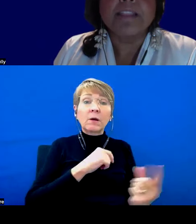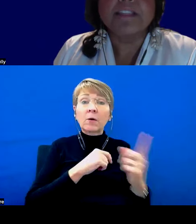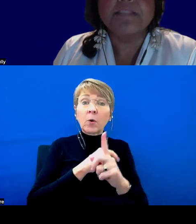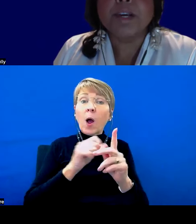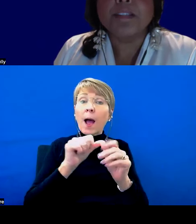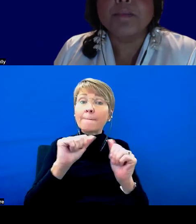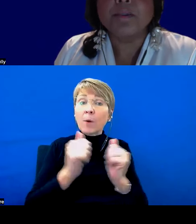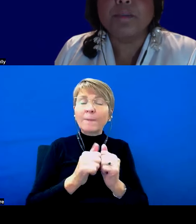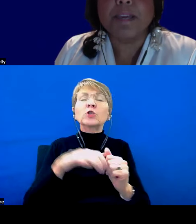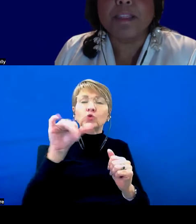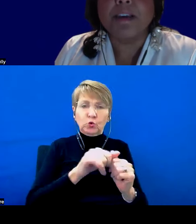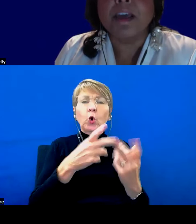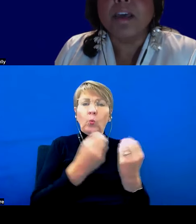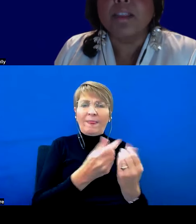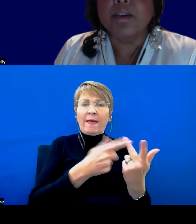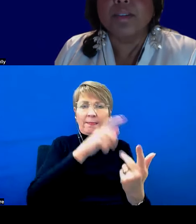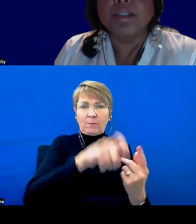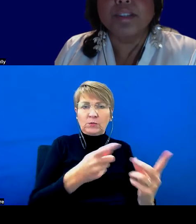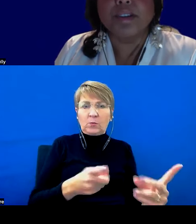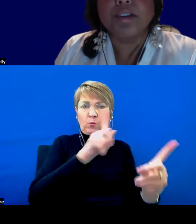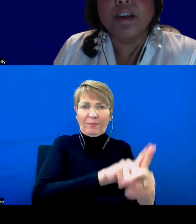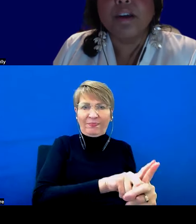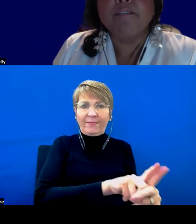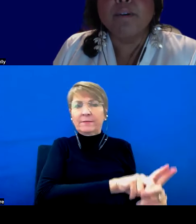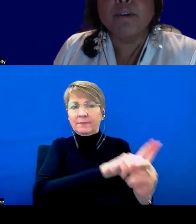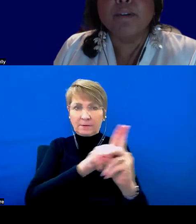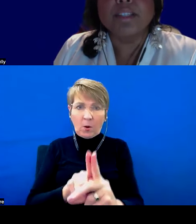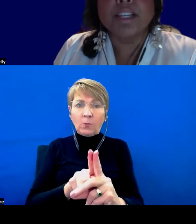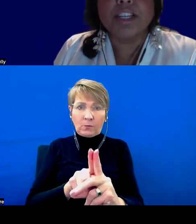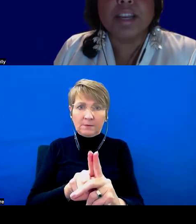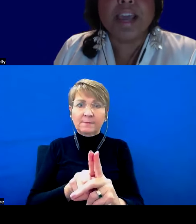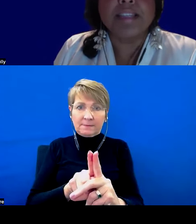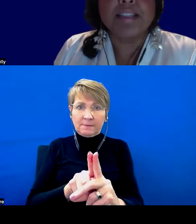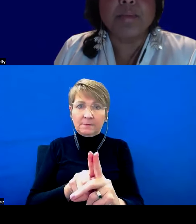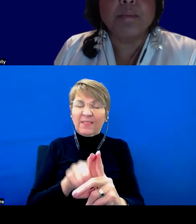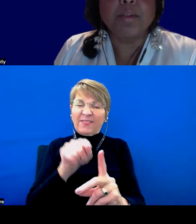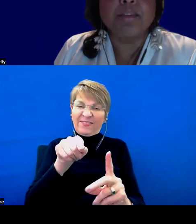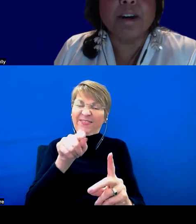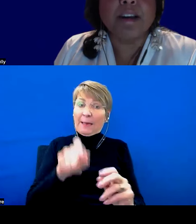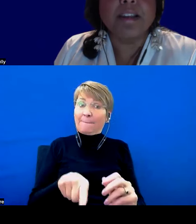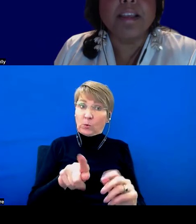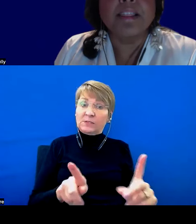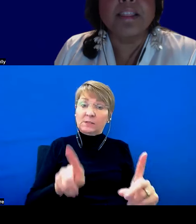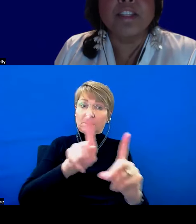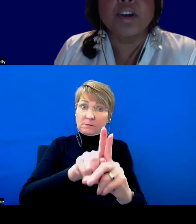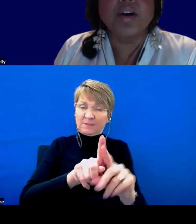This person will be the the cornerstone for your session as they will provide the child